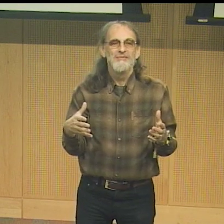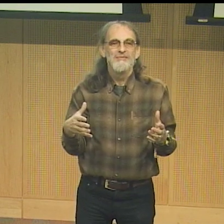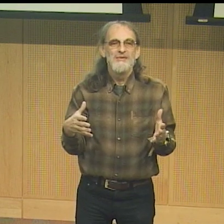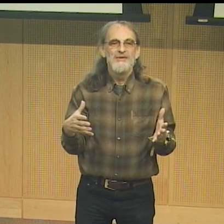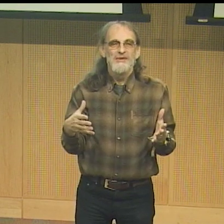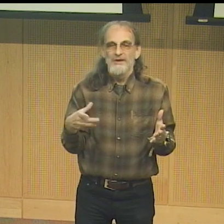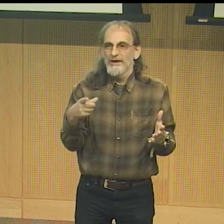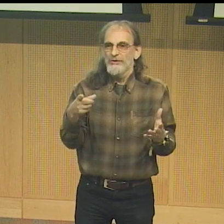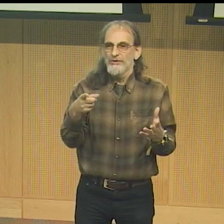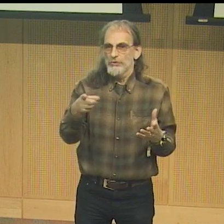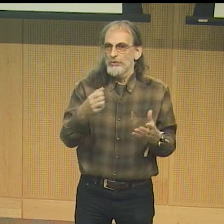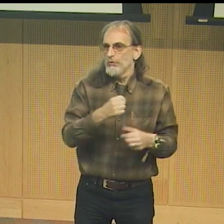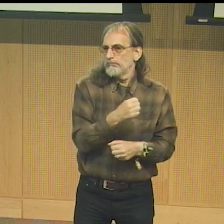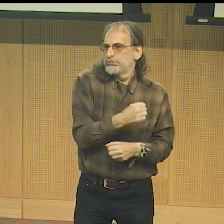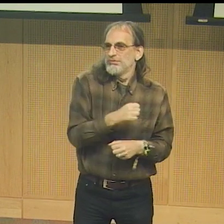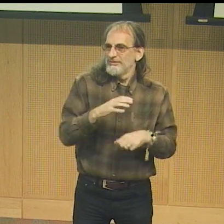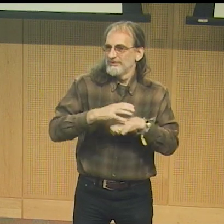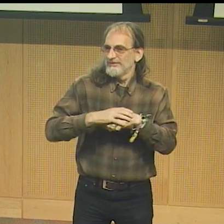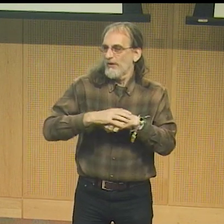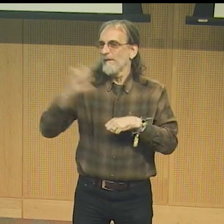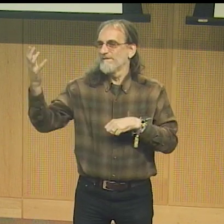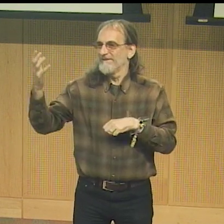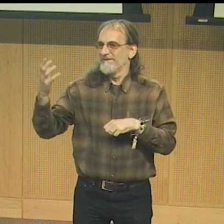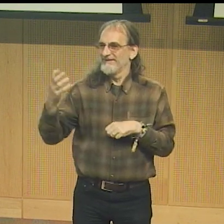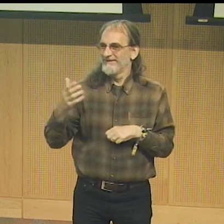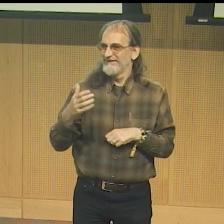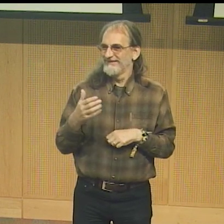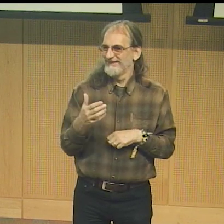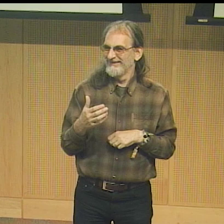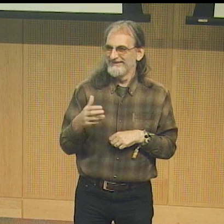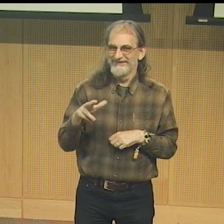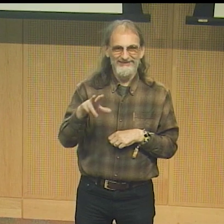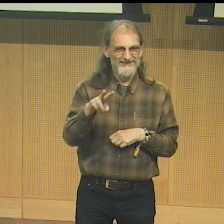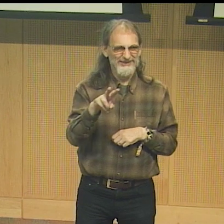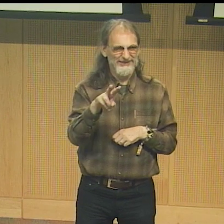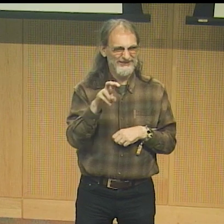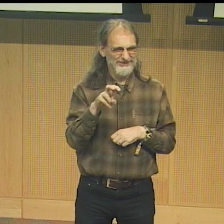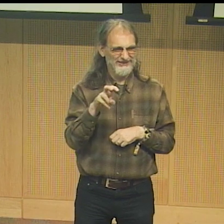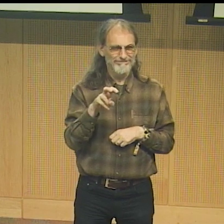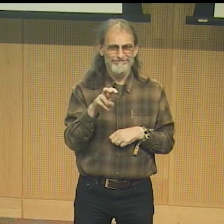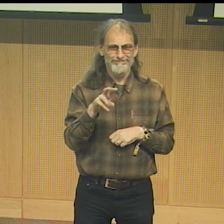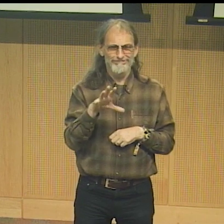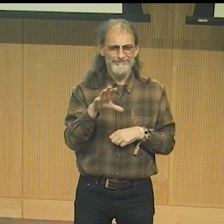And there have been, over 250 years or so, some cultures